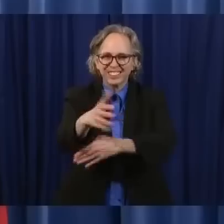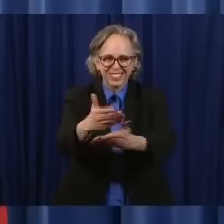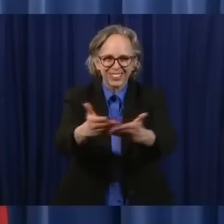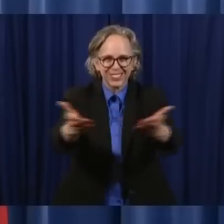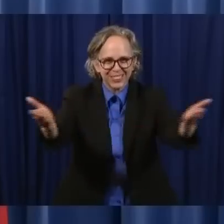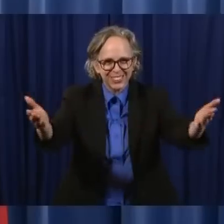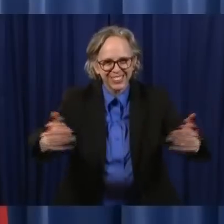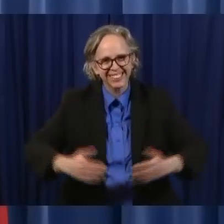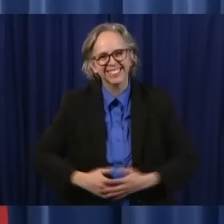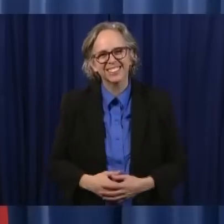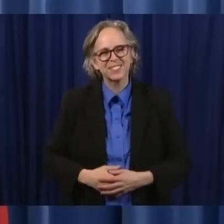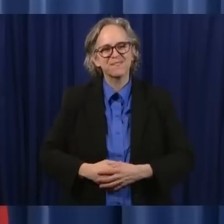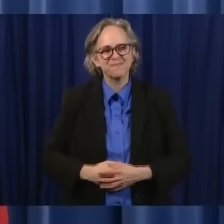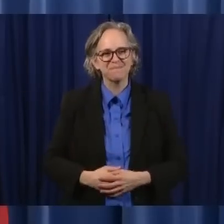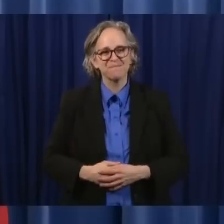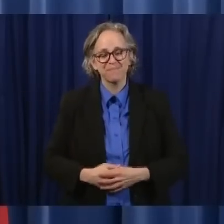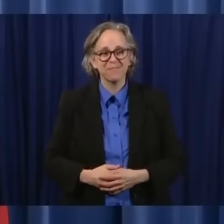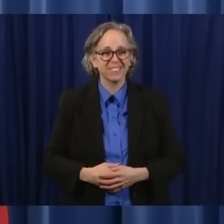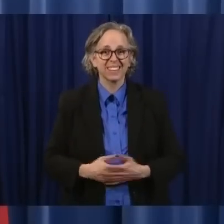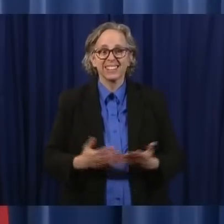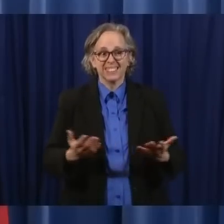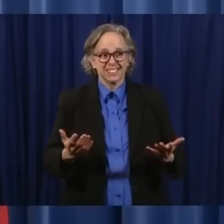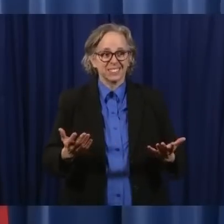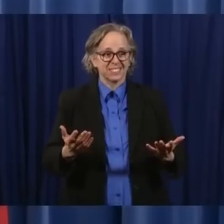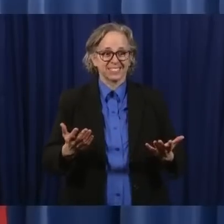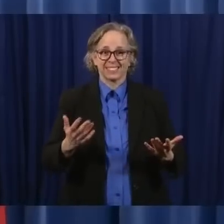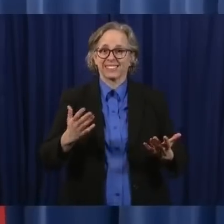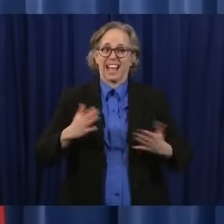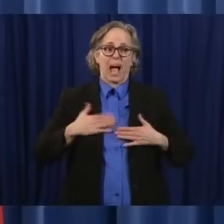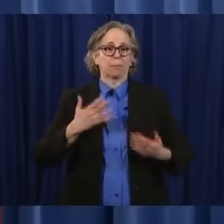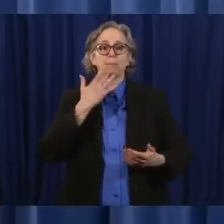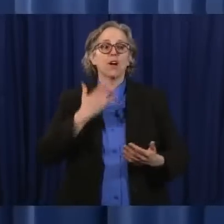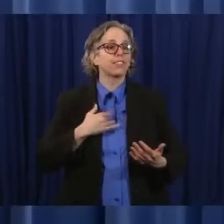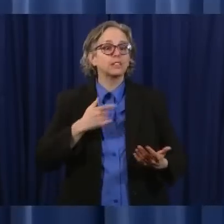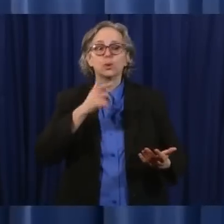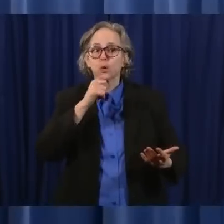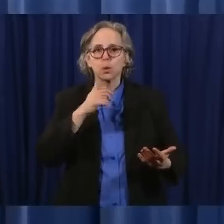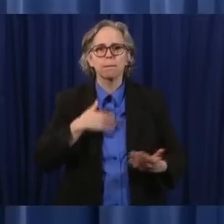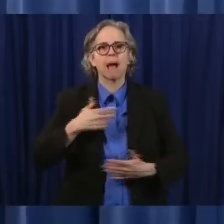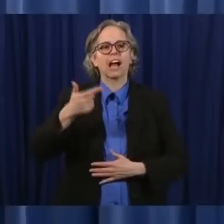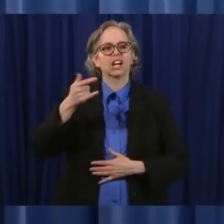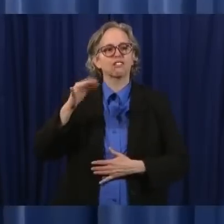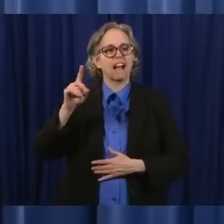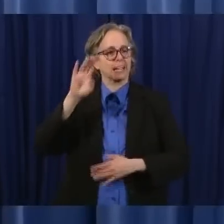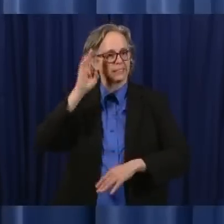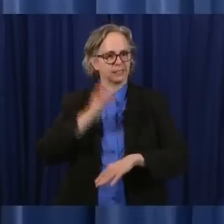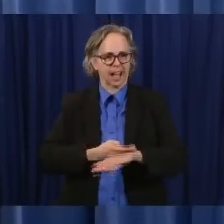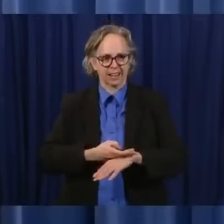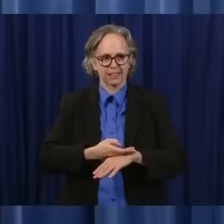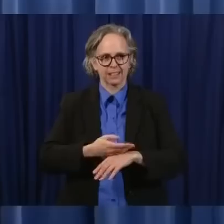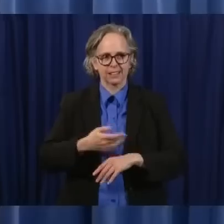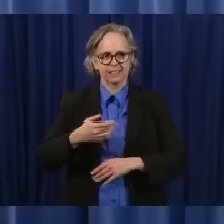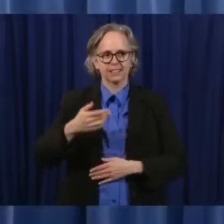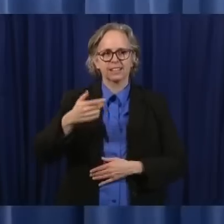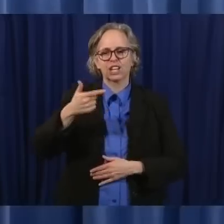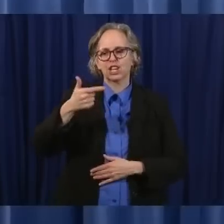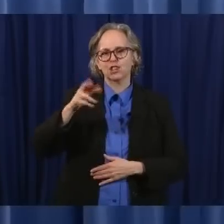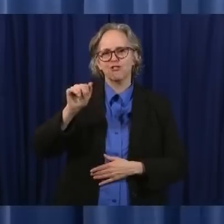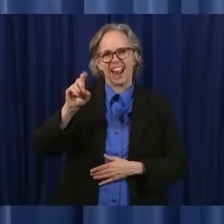ONLY ABOUT 393 MORE CASES TODAY. AND AS A LICK AT ABOUT 53 MORE DEATHS IN THE STATE OF OHIO AS A GOVERNOR GETS READY TO TAKE THE STAGE.